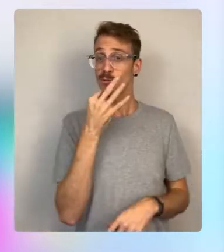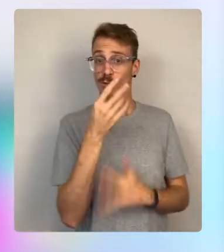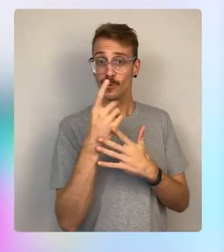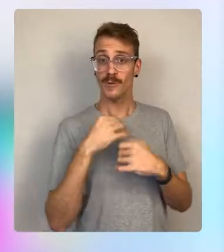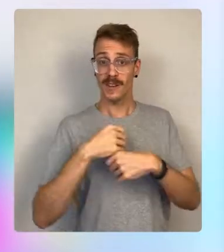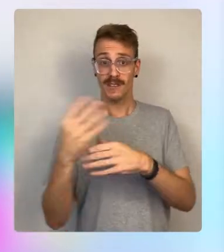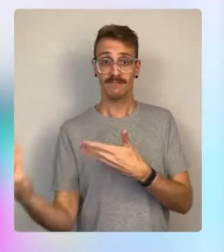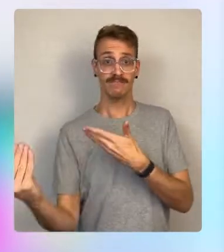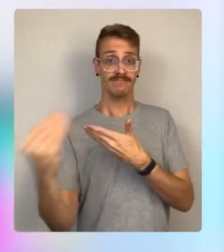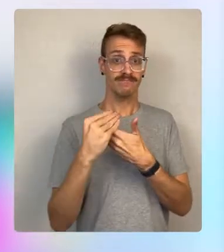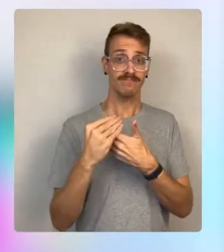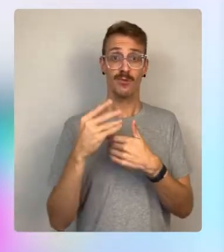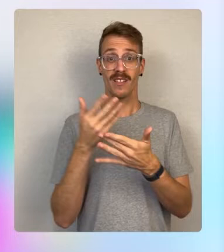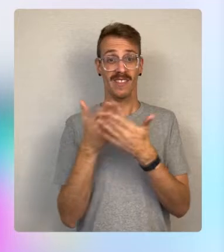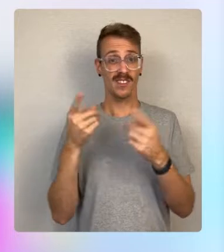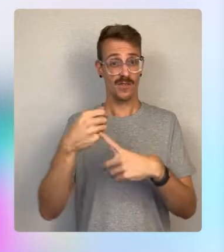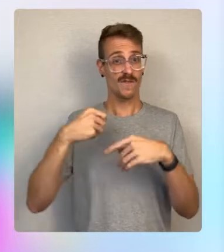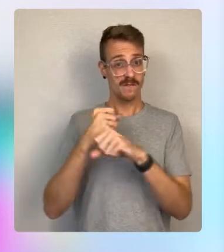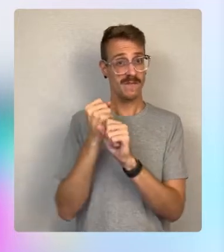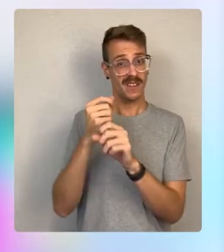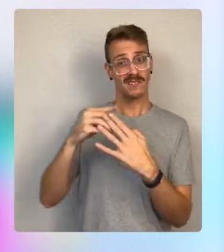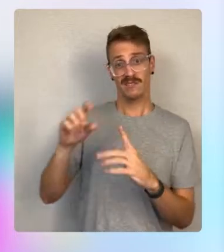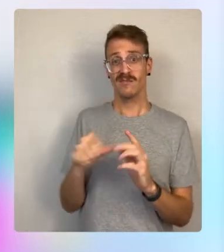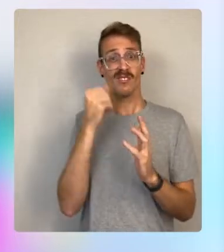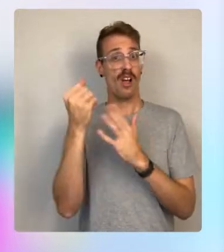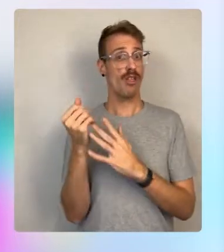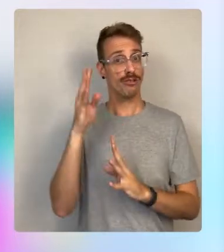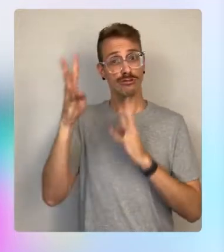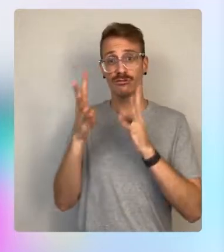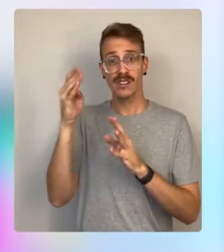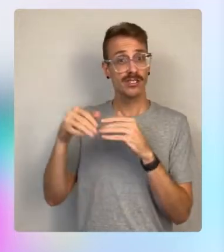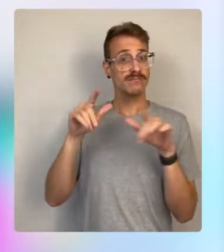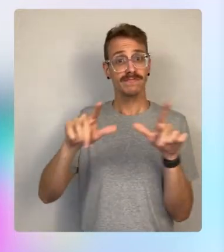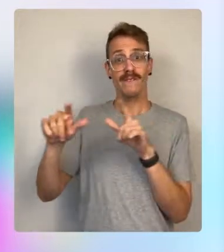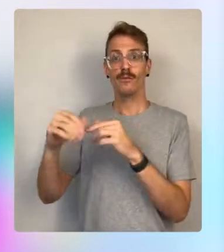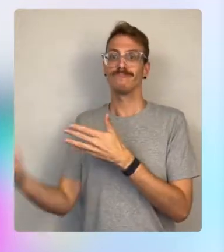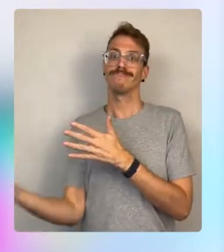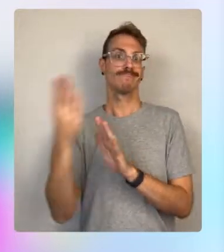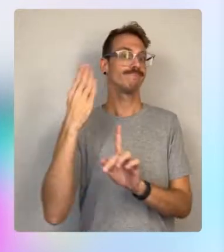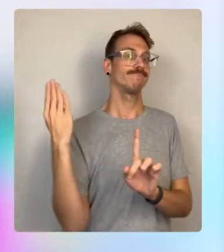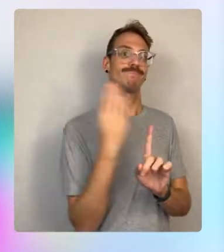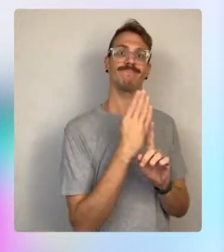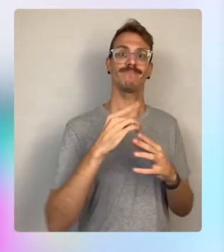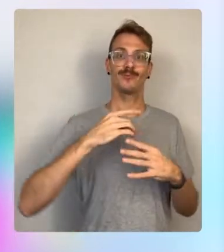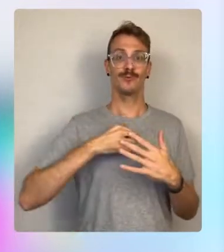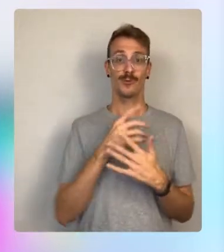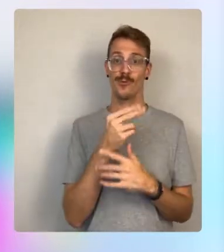on other creation platforms directly into Horizon Worlds. We know lots of creators love building